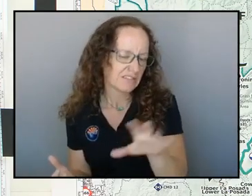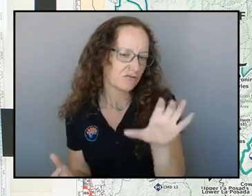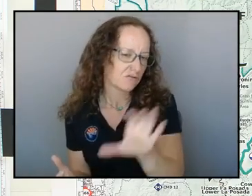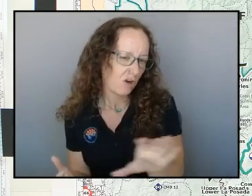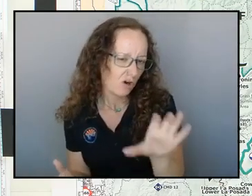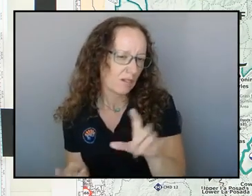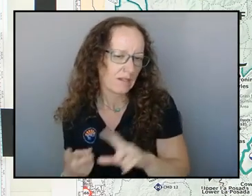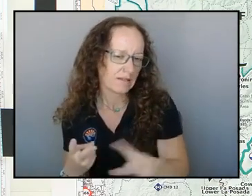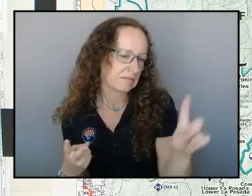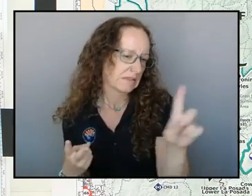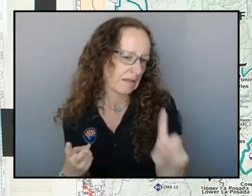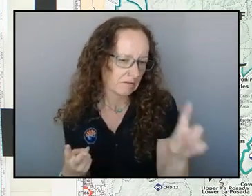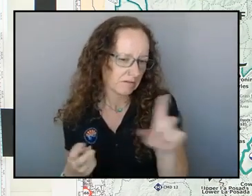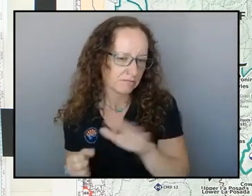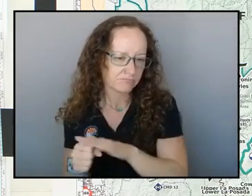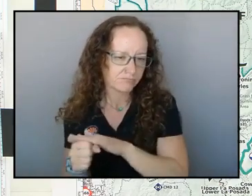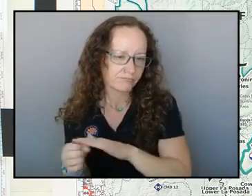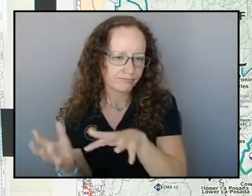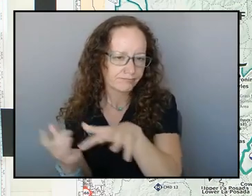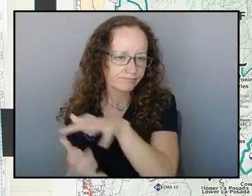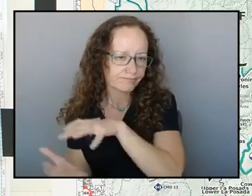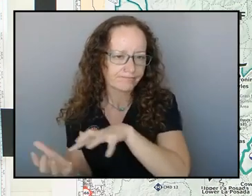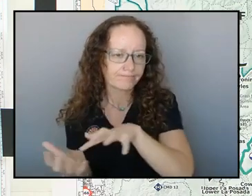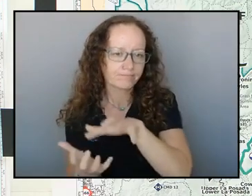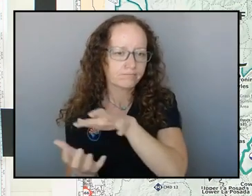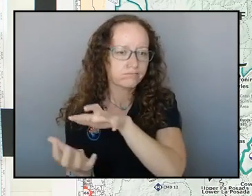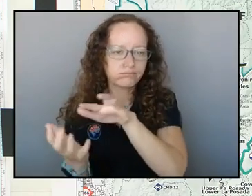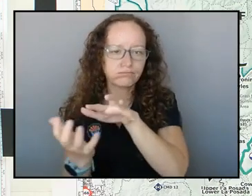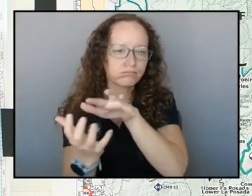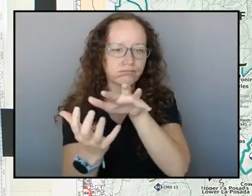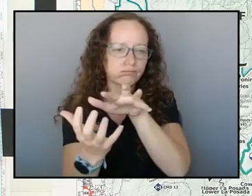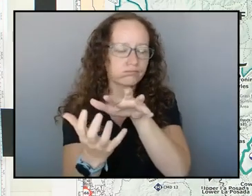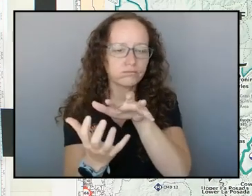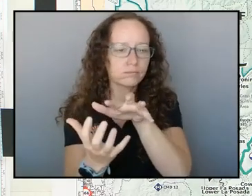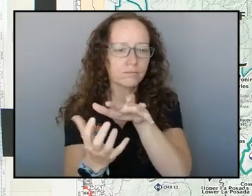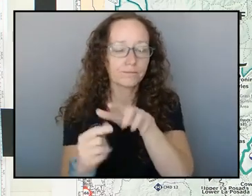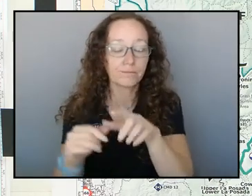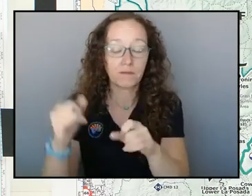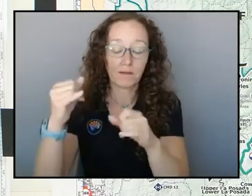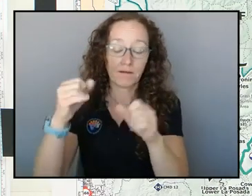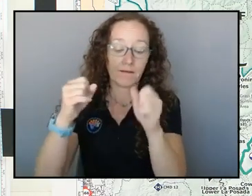tracked up and hit the southwest corner of the fire